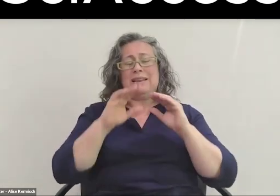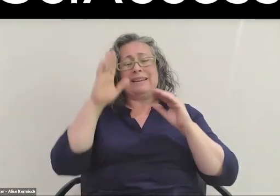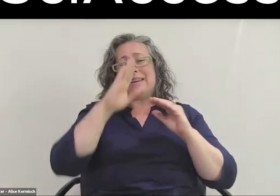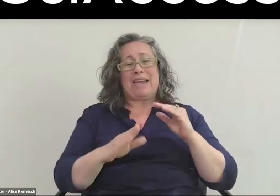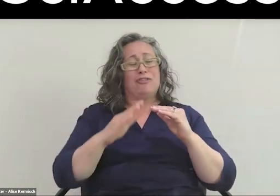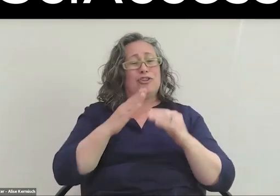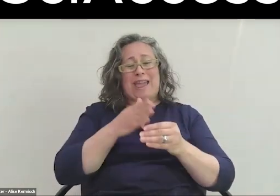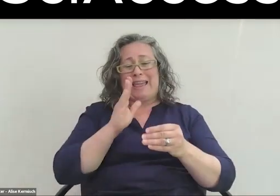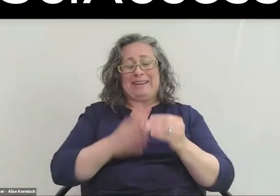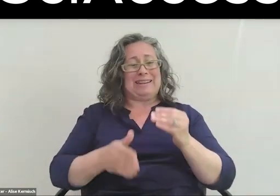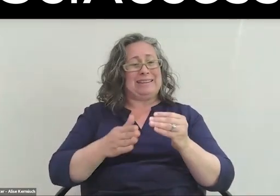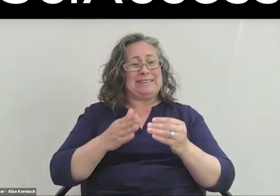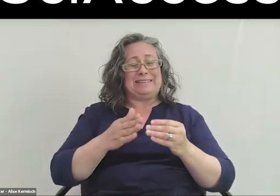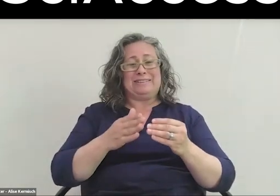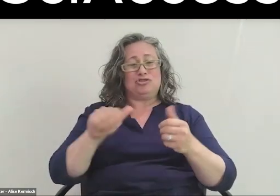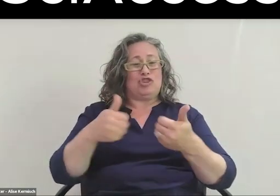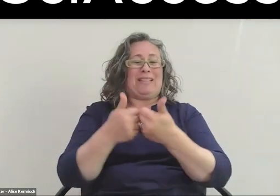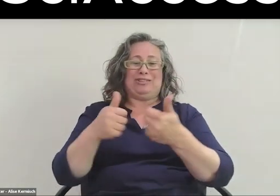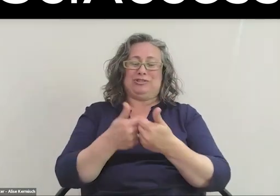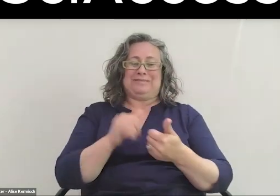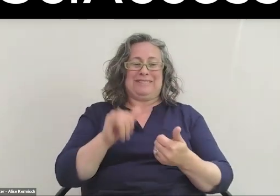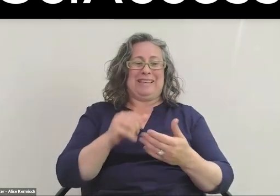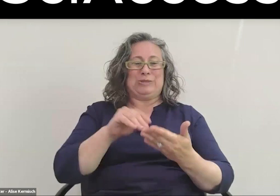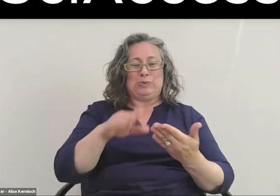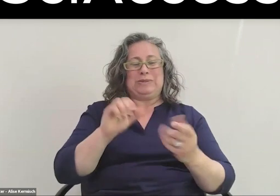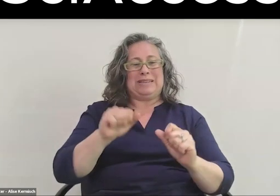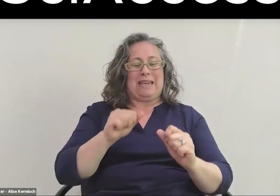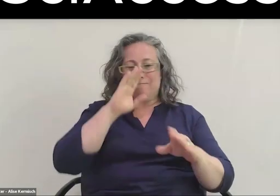supply of challenges that students can work on.